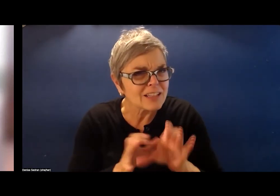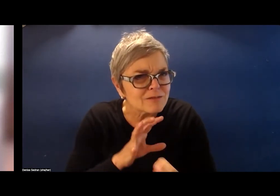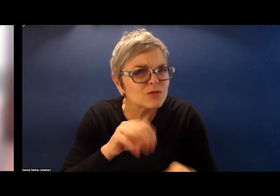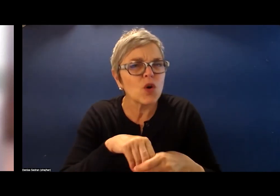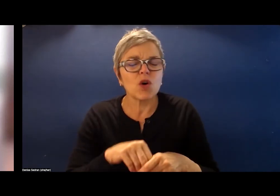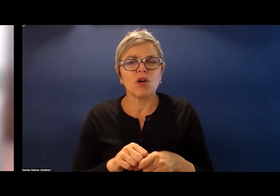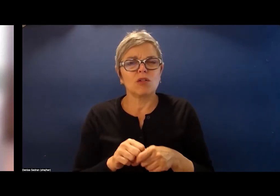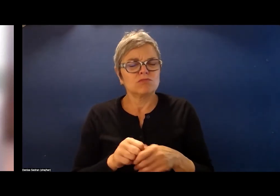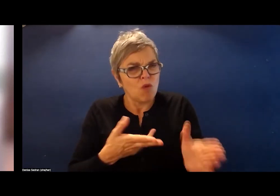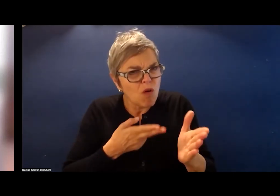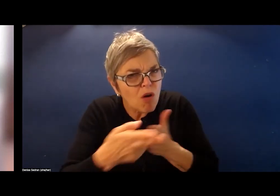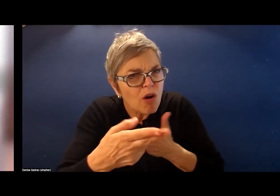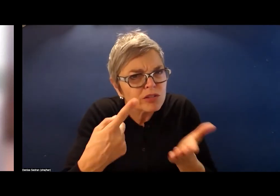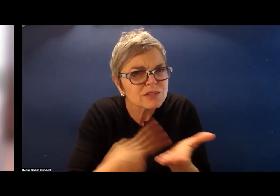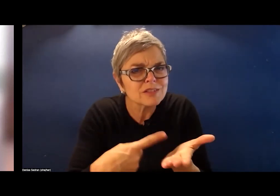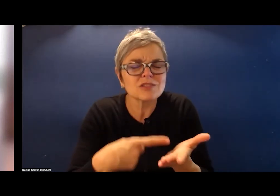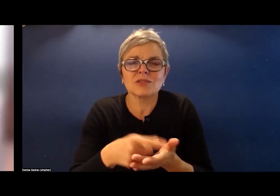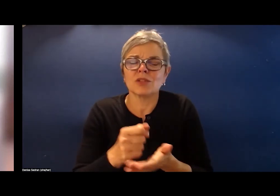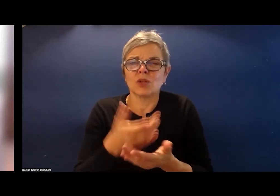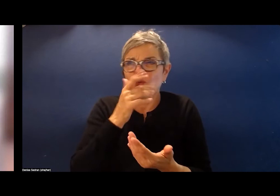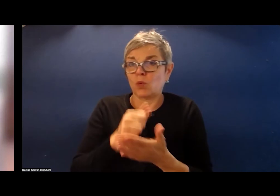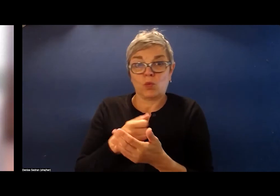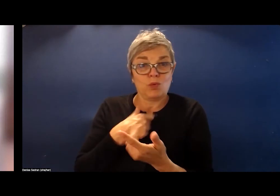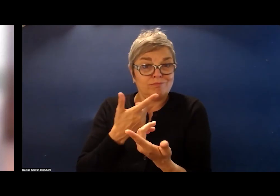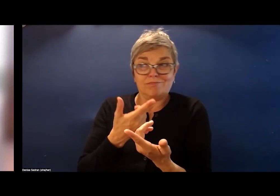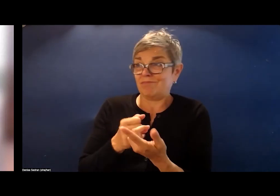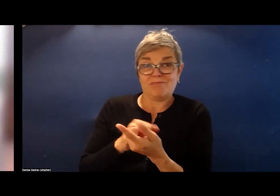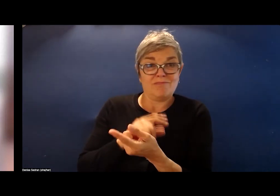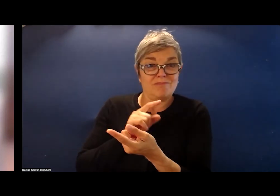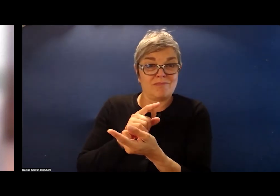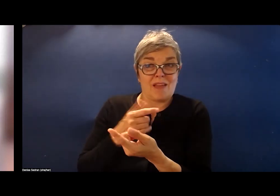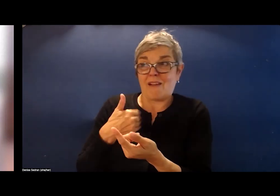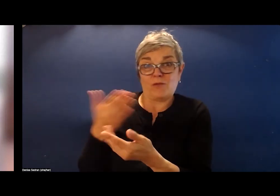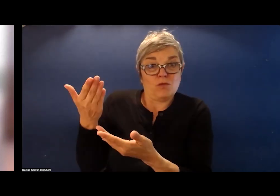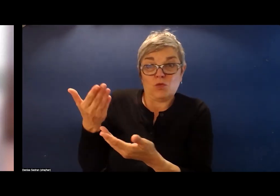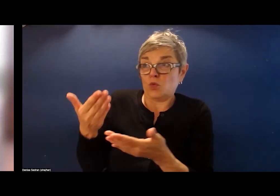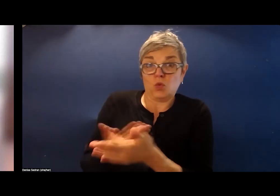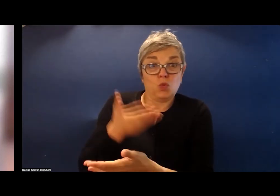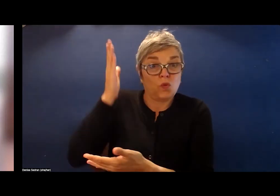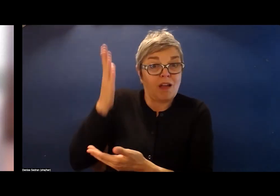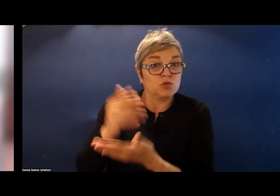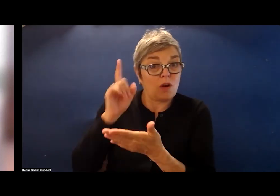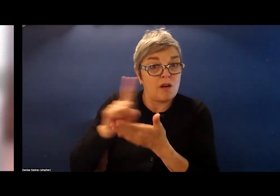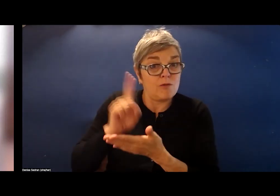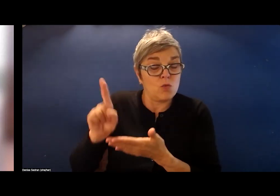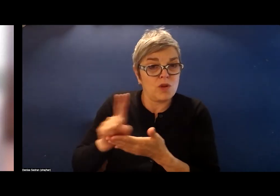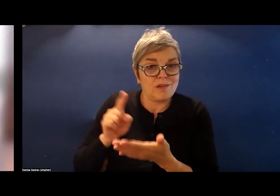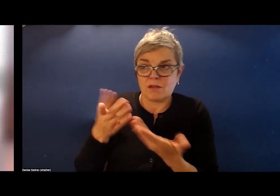with being displaced from the experience that they thought they were going to be having as university students.